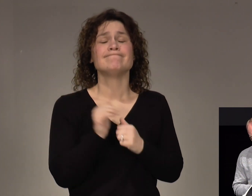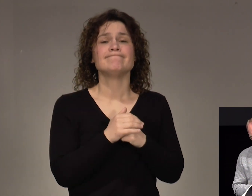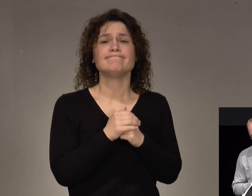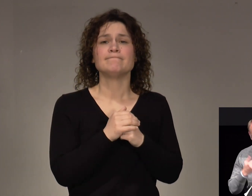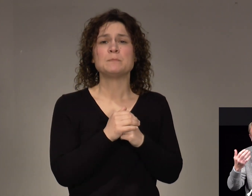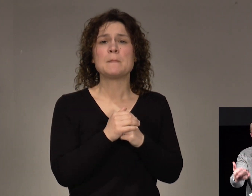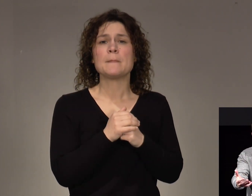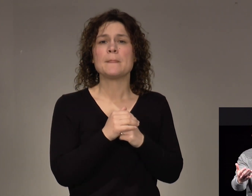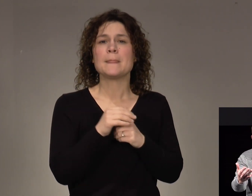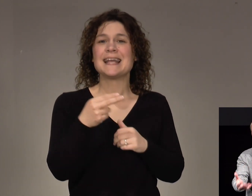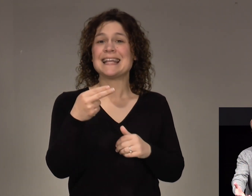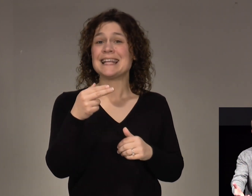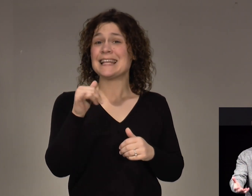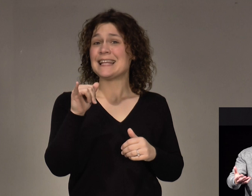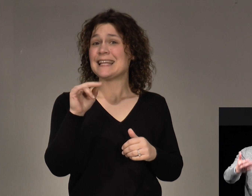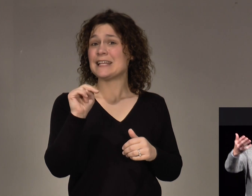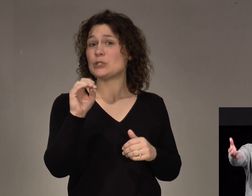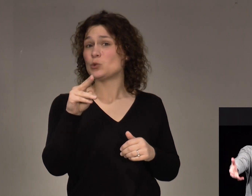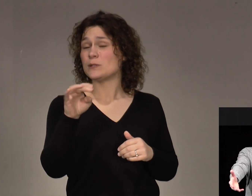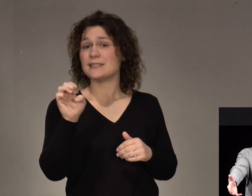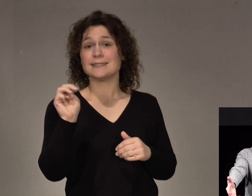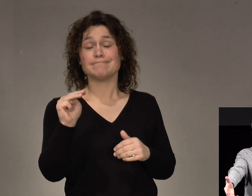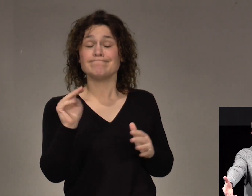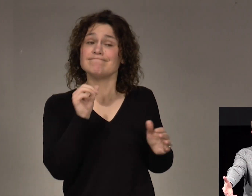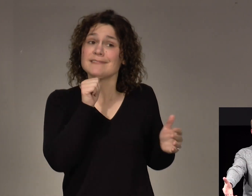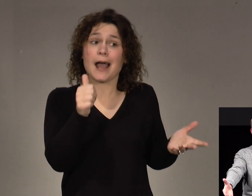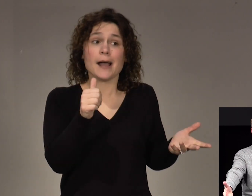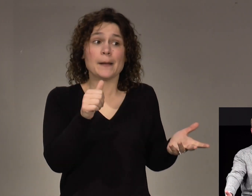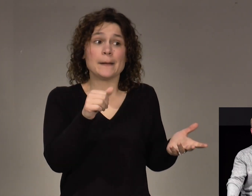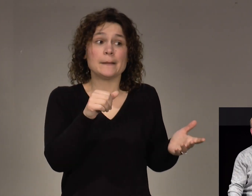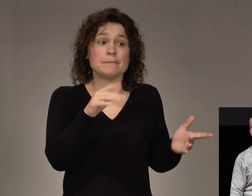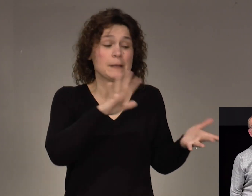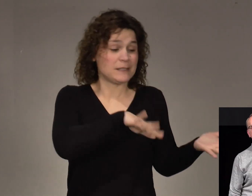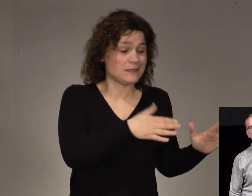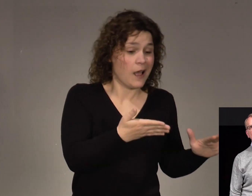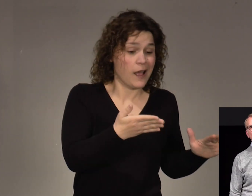Hinduism doesn't either. Maybe you'll come back as a cat.